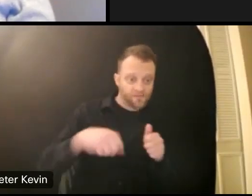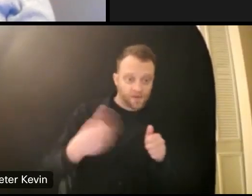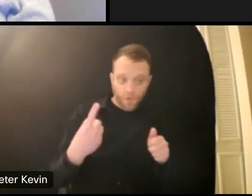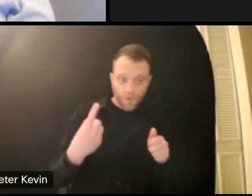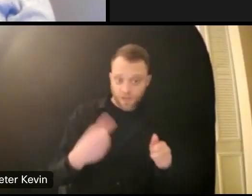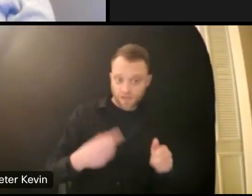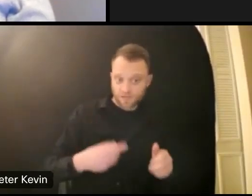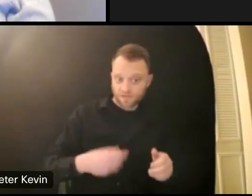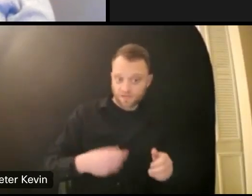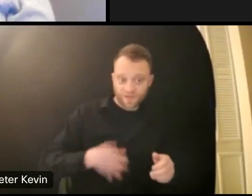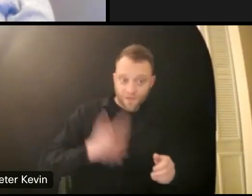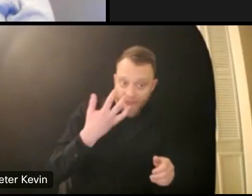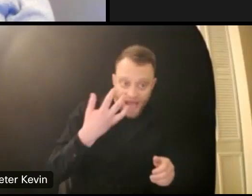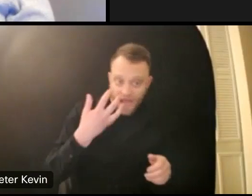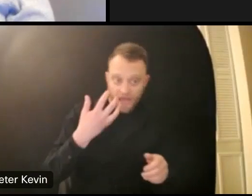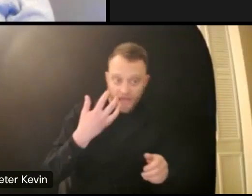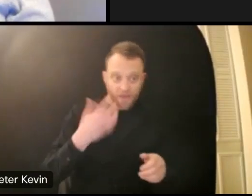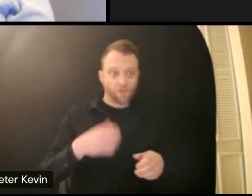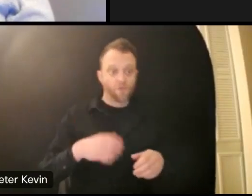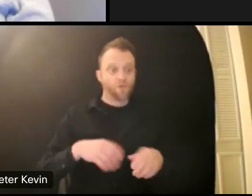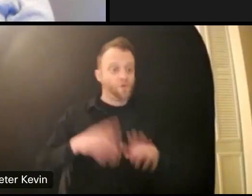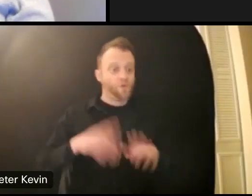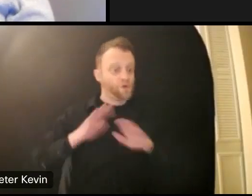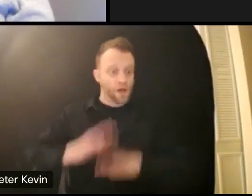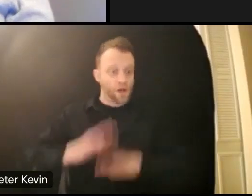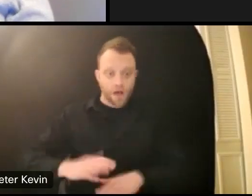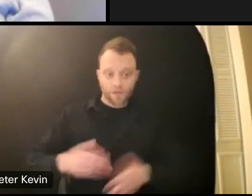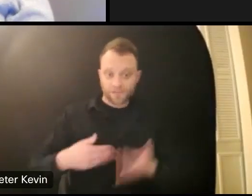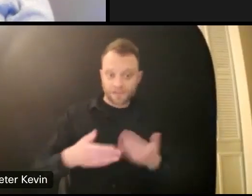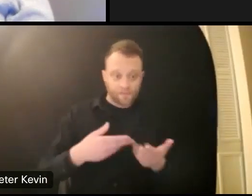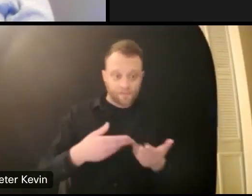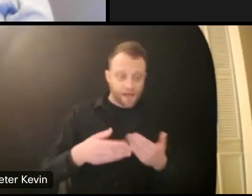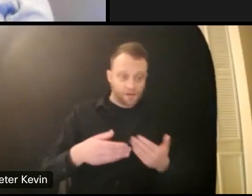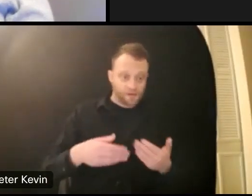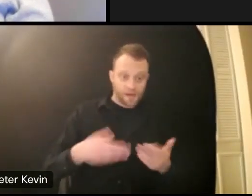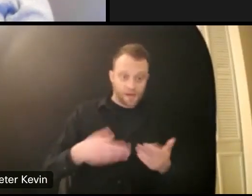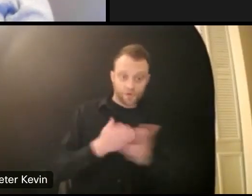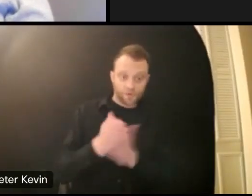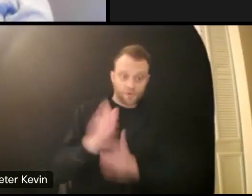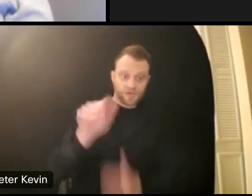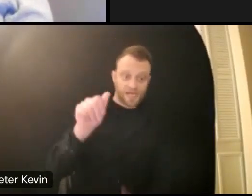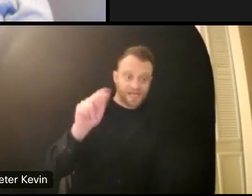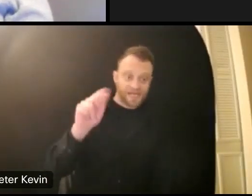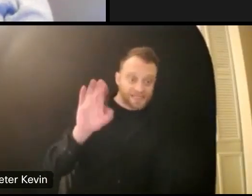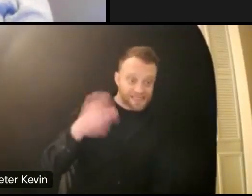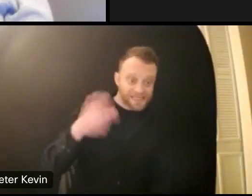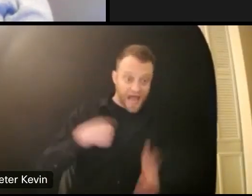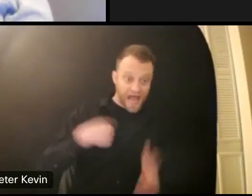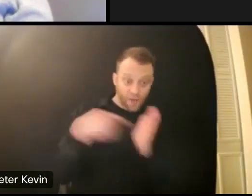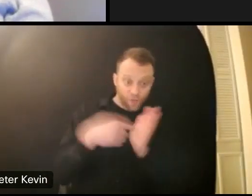either in my SMD or more broadly through the ANC and and I don't want to antagonize them. But,